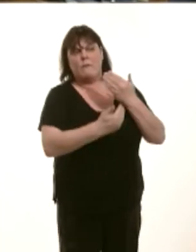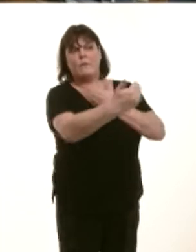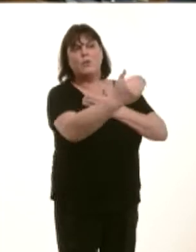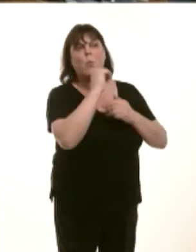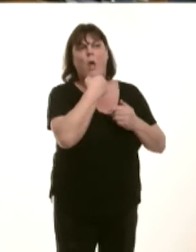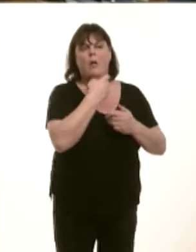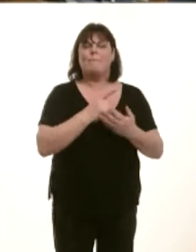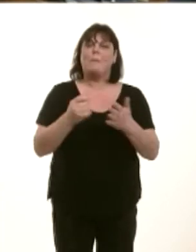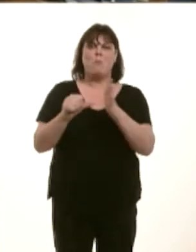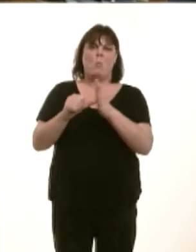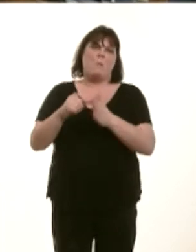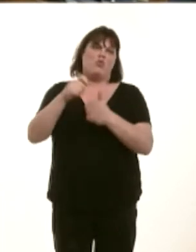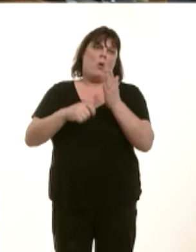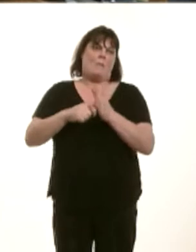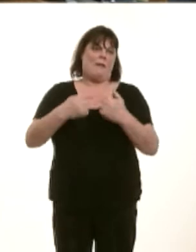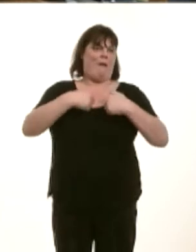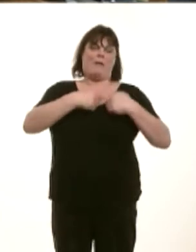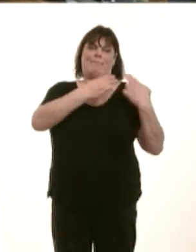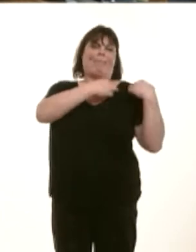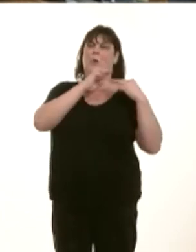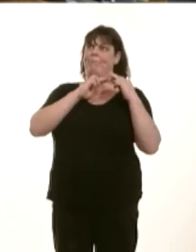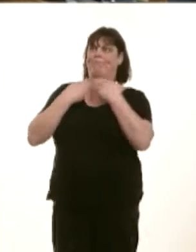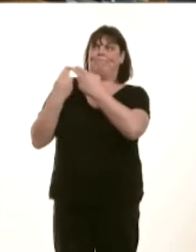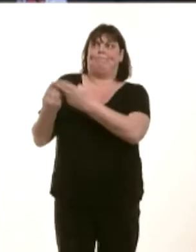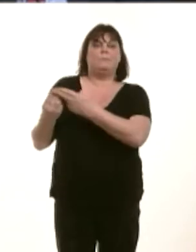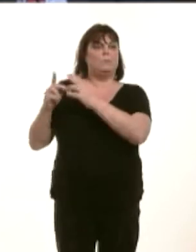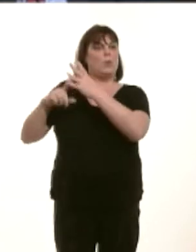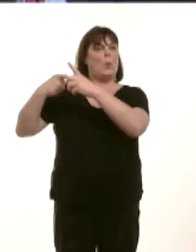is a matter for the UK Government to take a view on, but thereís no doubt at all that